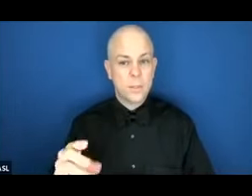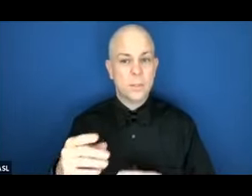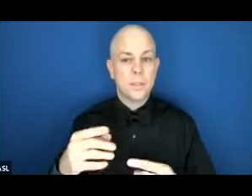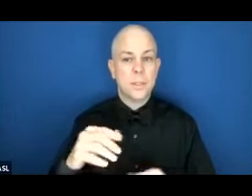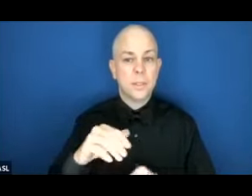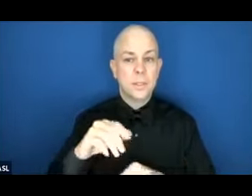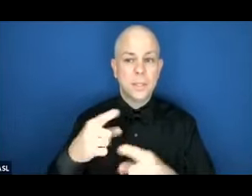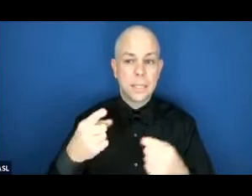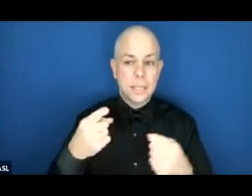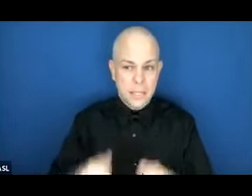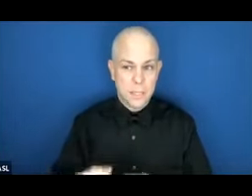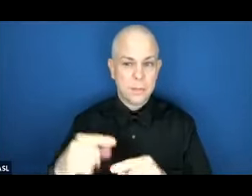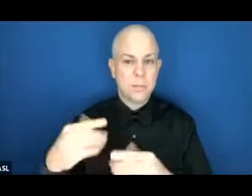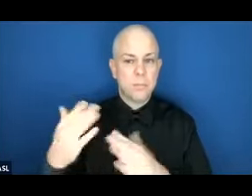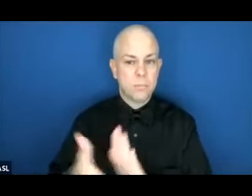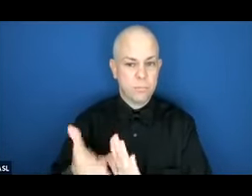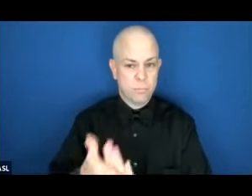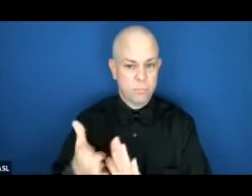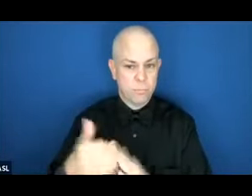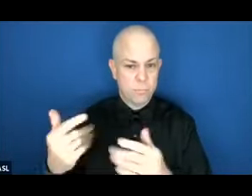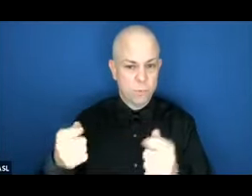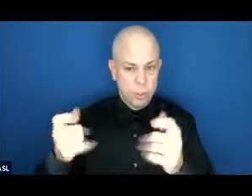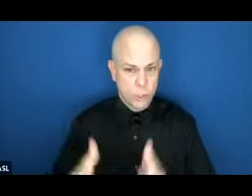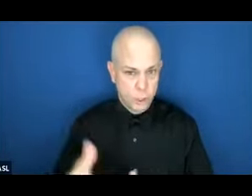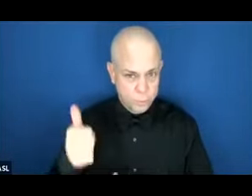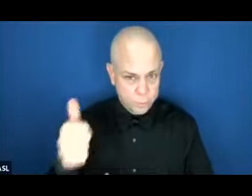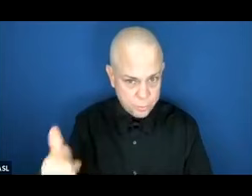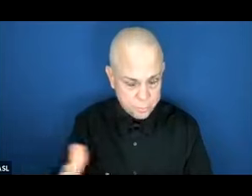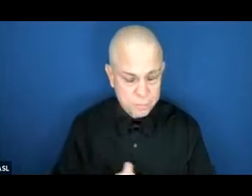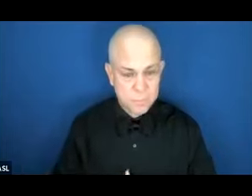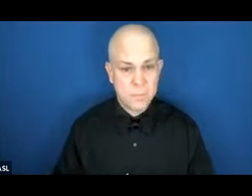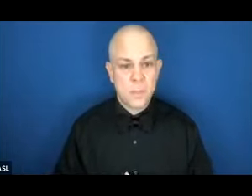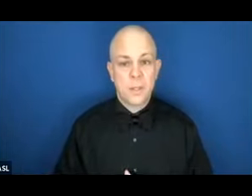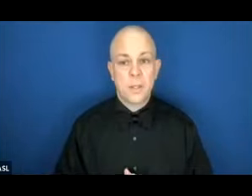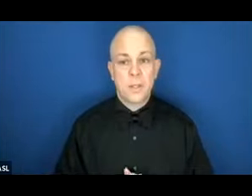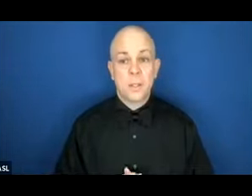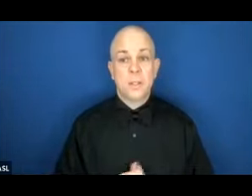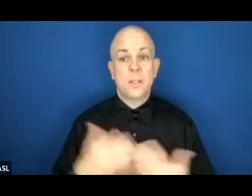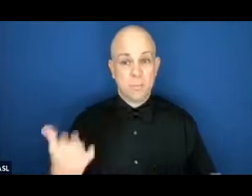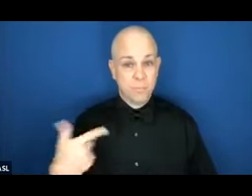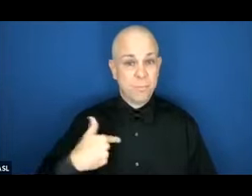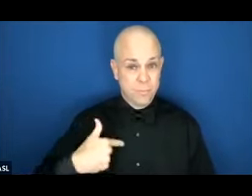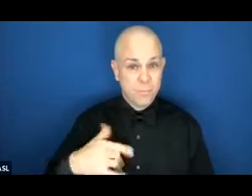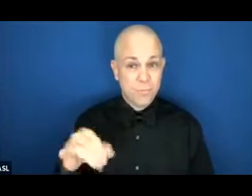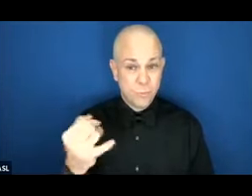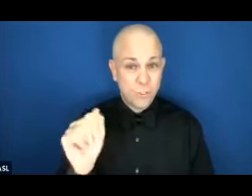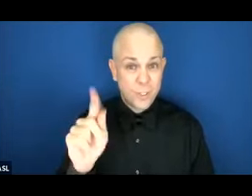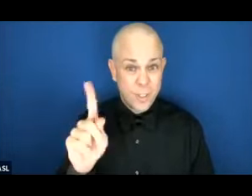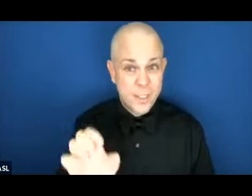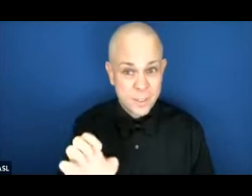Evening everybody, Jake Nuttall operation section trainee with the Southwest Area Incident Management Team, One, here to give the